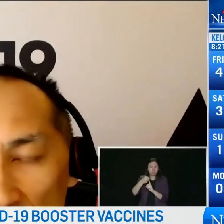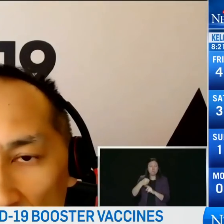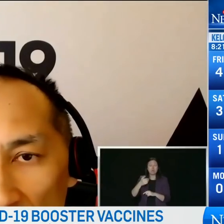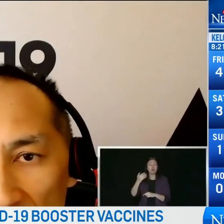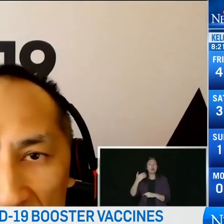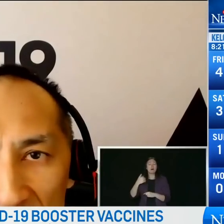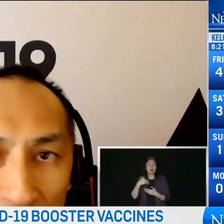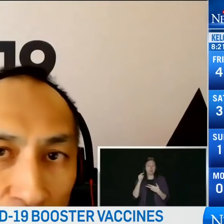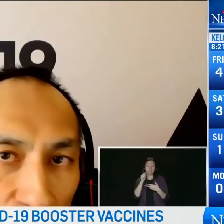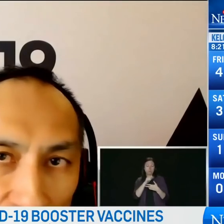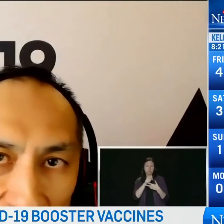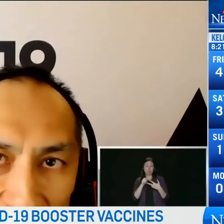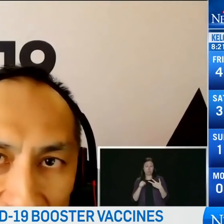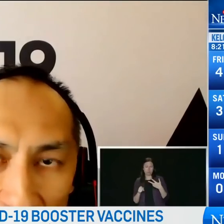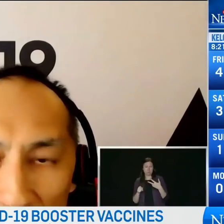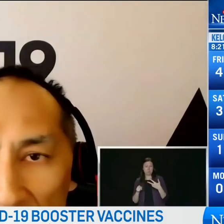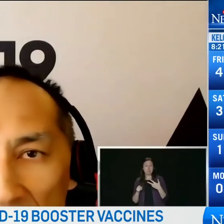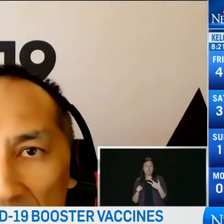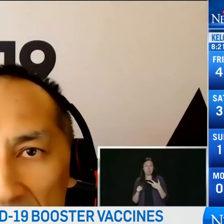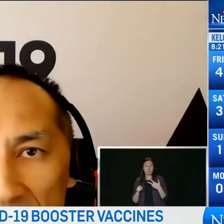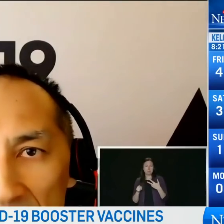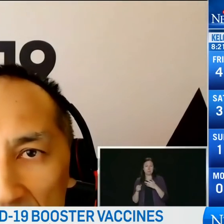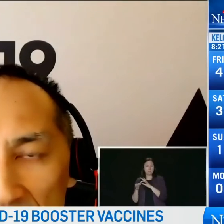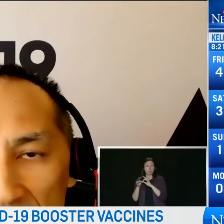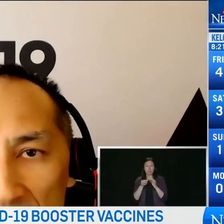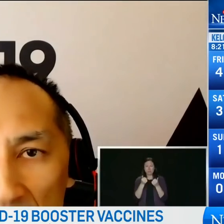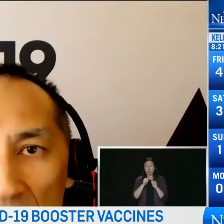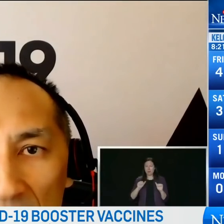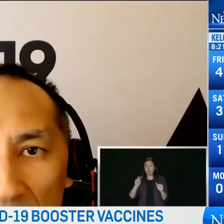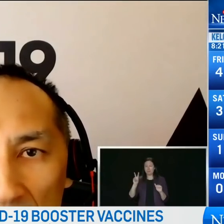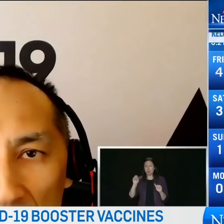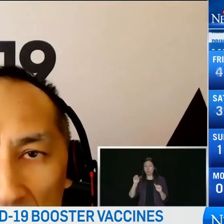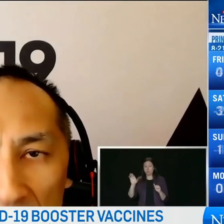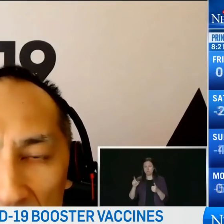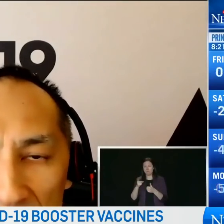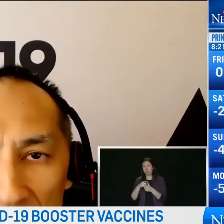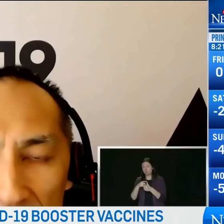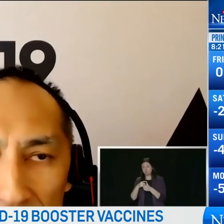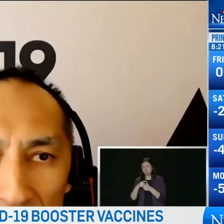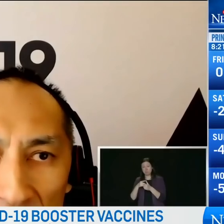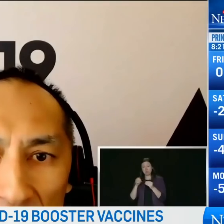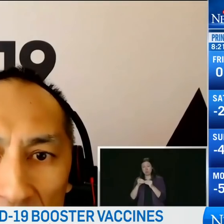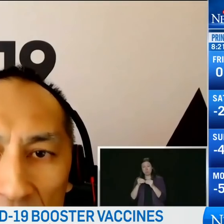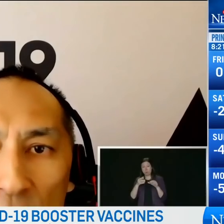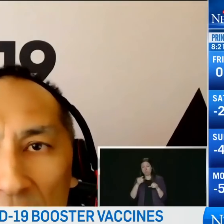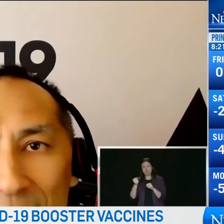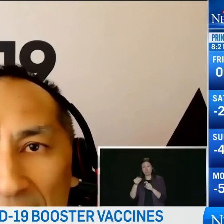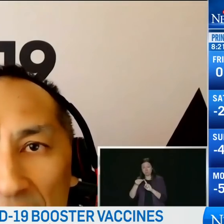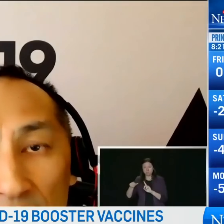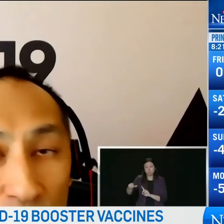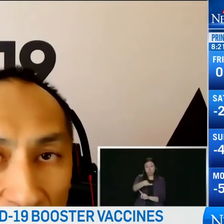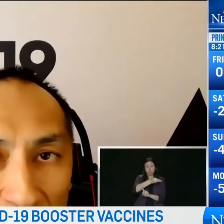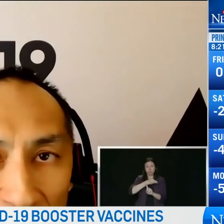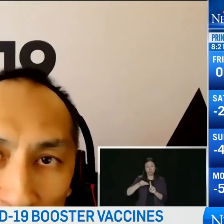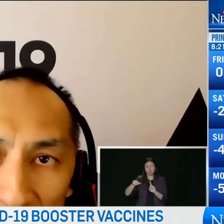WE ARE TRYING TO UNDERSTAND ITS IMPLICATIONS BECAUSE THERE ARE THREE BIG QUESTIONS WHICH APPLY